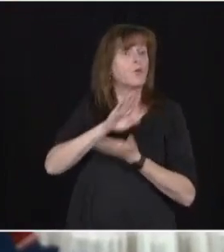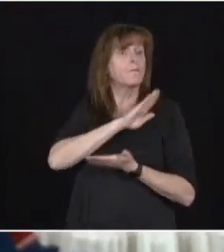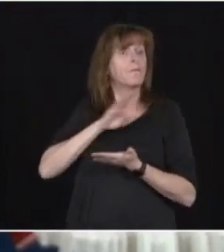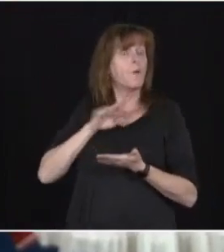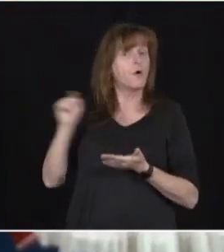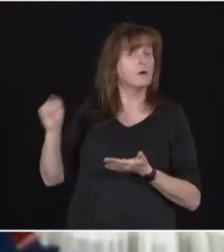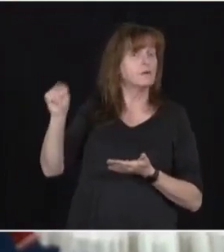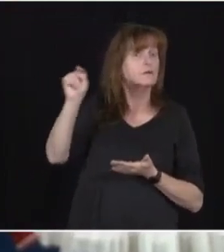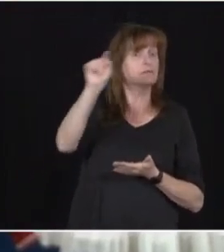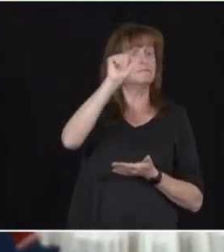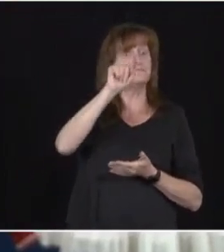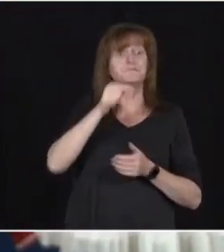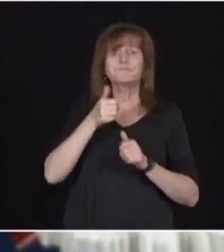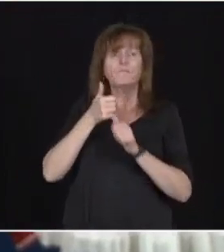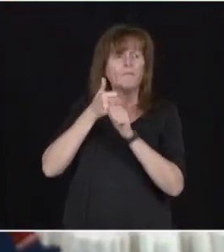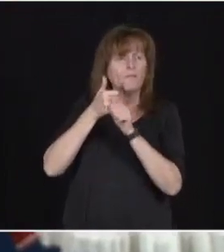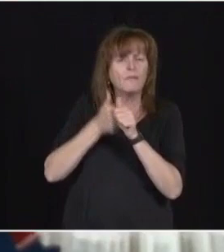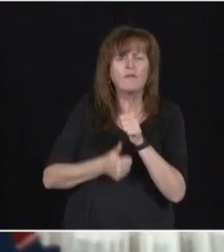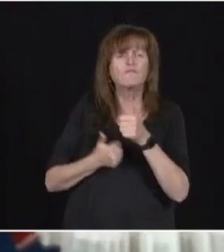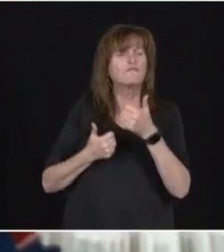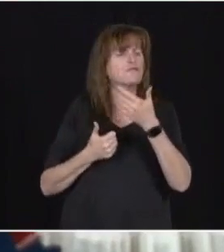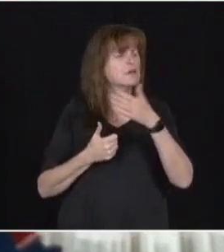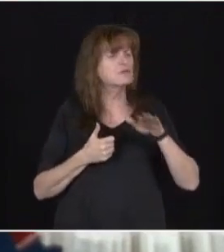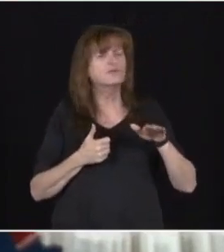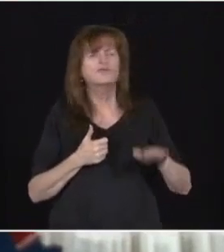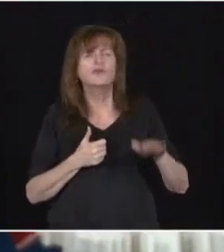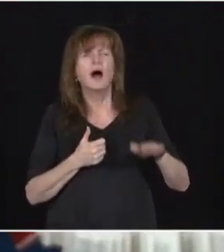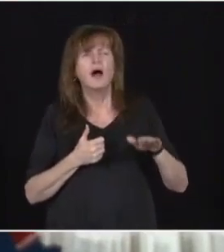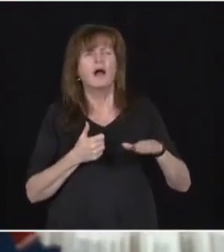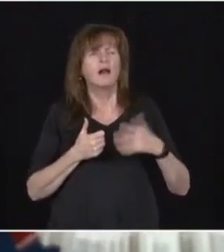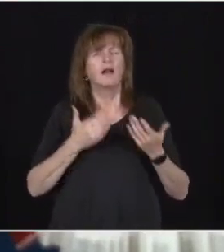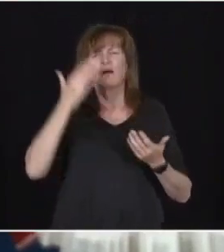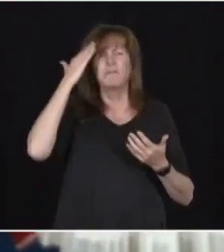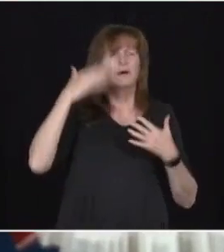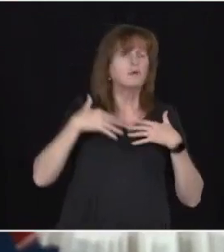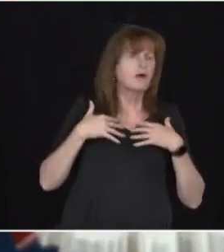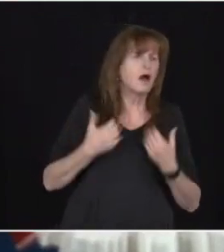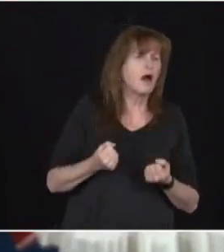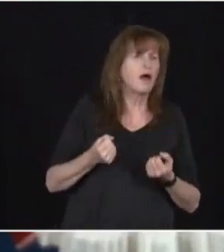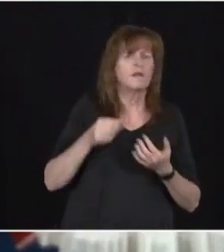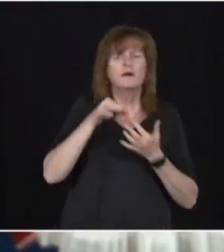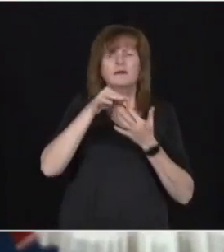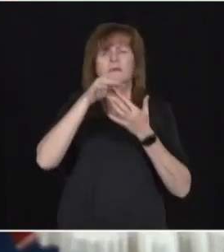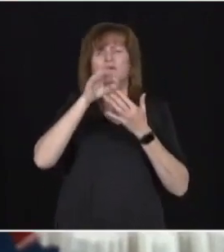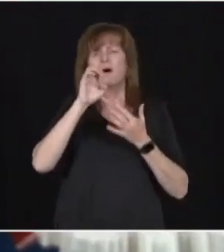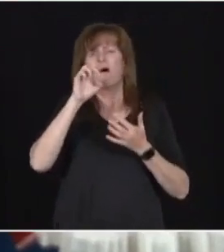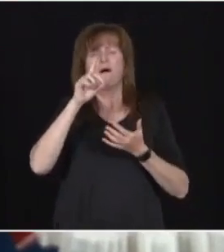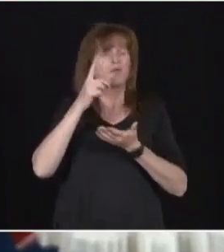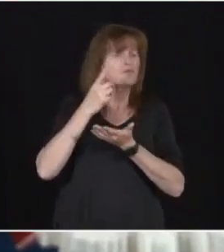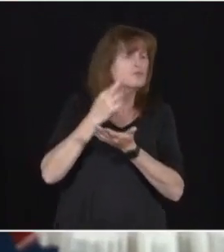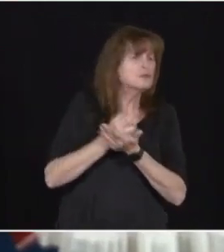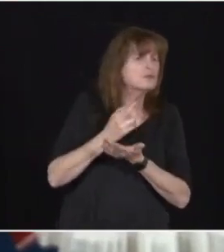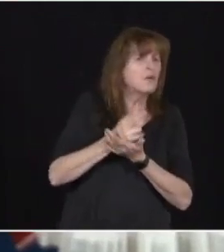We have put out an expectation to the boards of education that every single mental health and special education resource that's funded in this